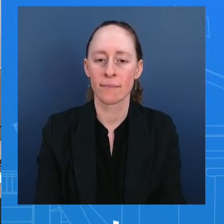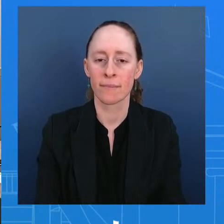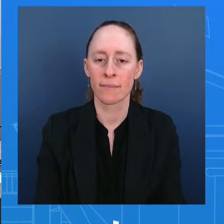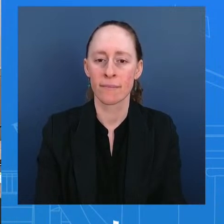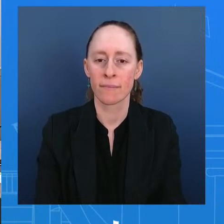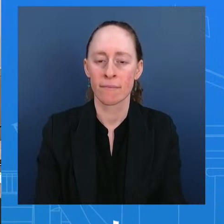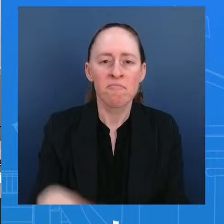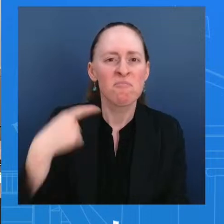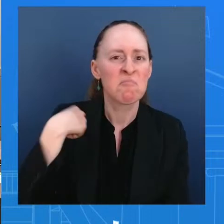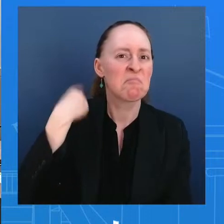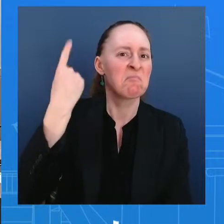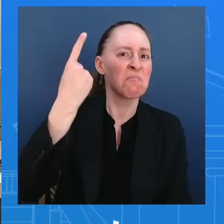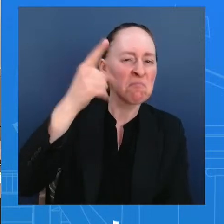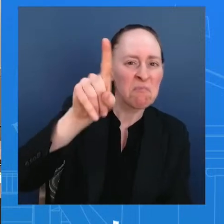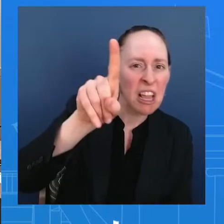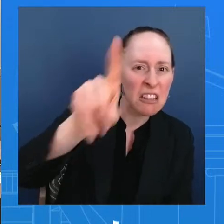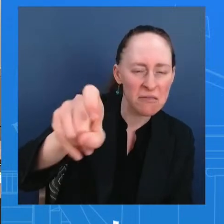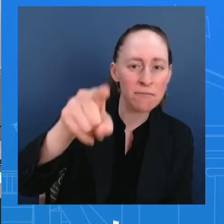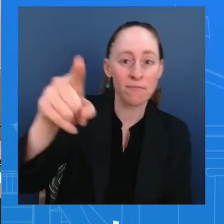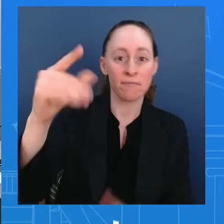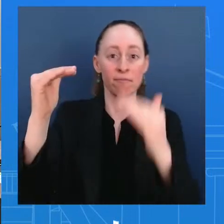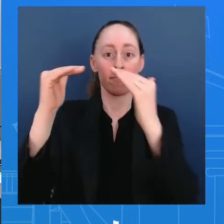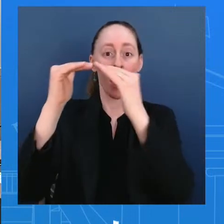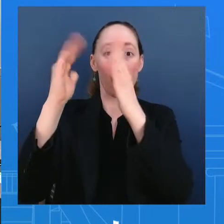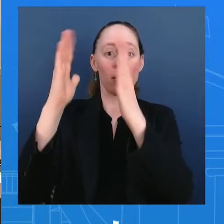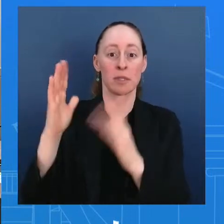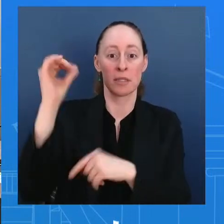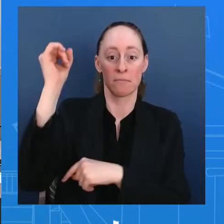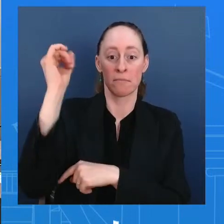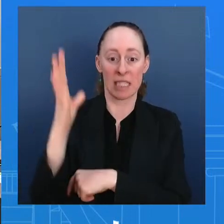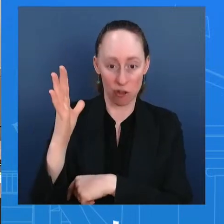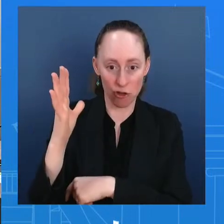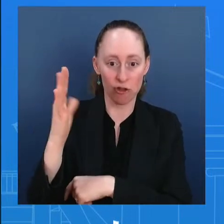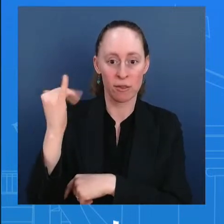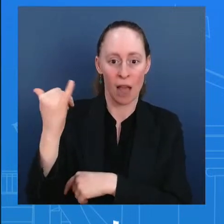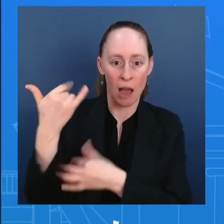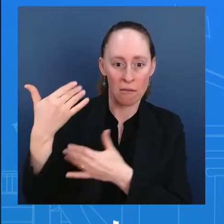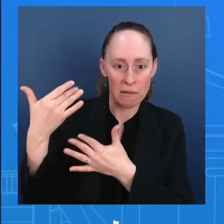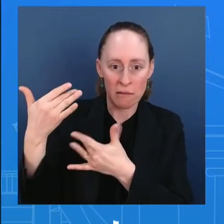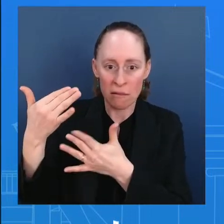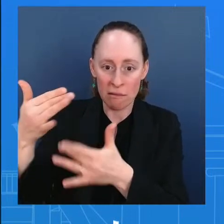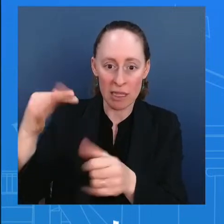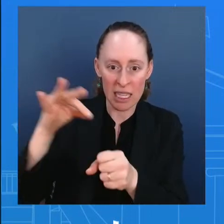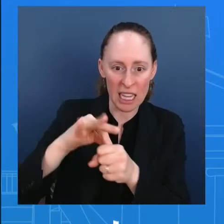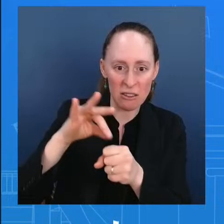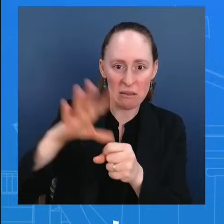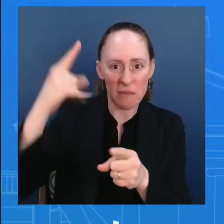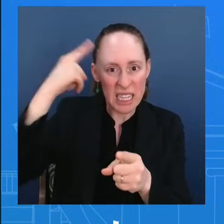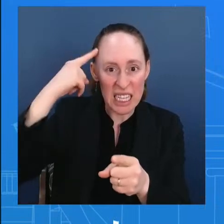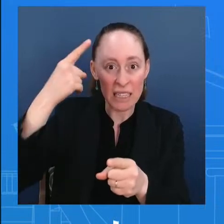The Press: He has worked with Mike Johnson. Does he want to see the process play out smoothly? Ms. Jean-Pierre: So, look, we’ve always been very clear from here,